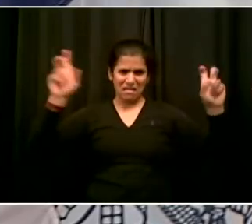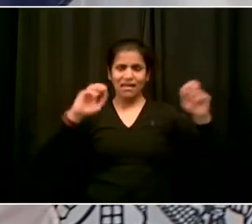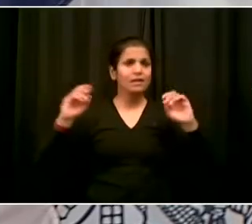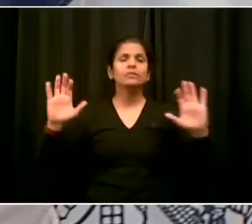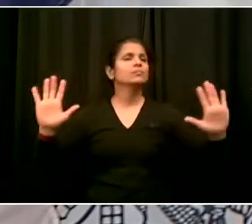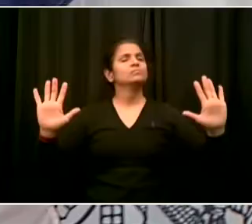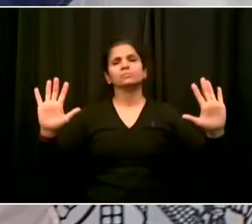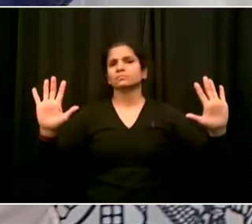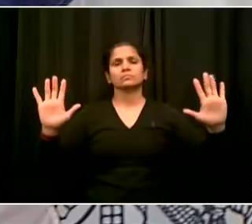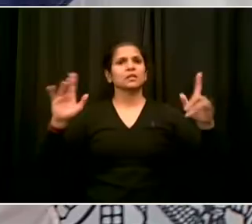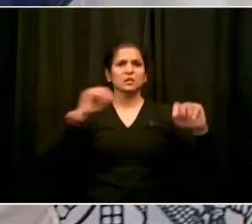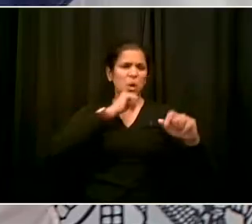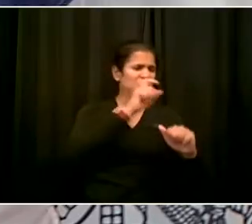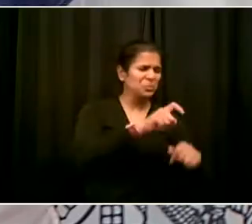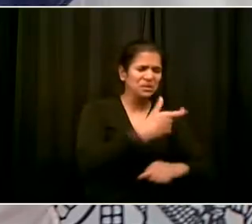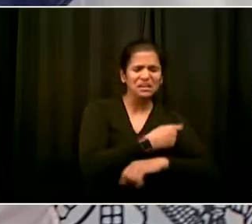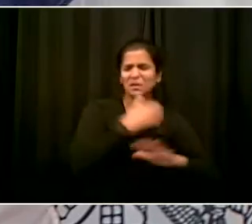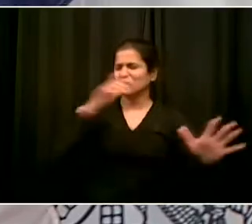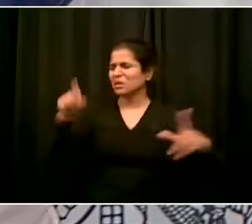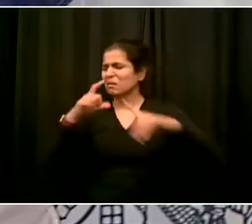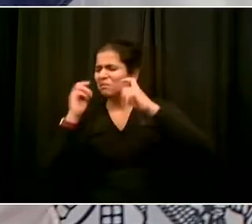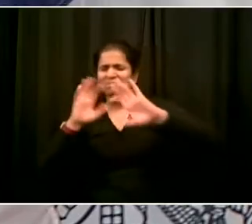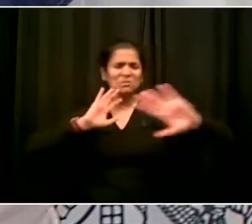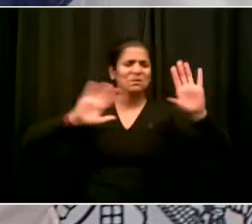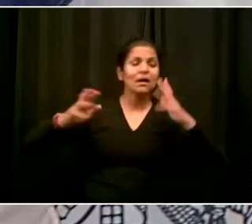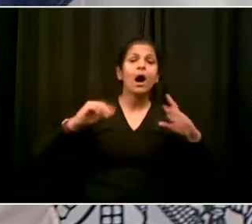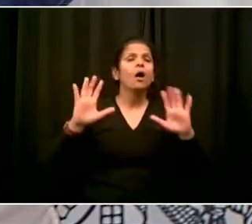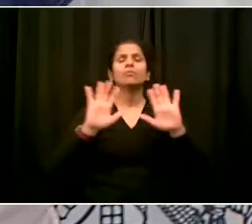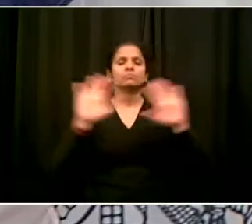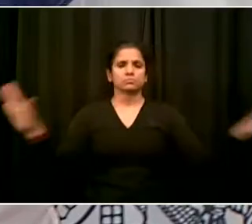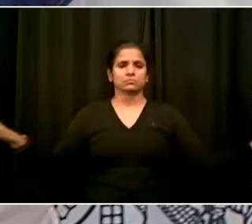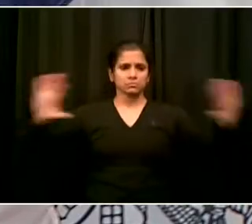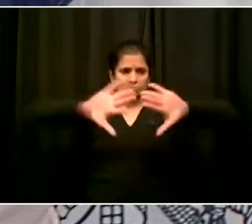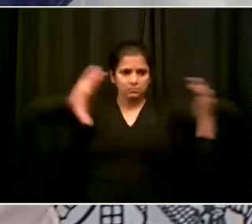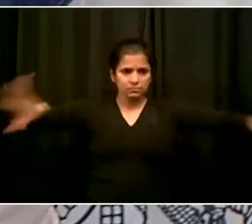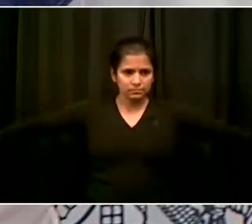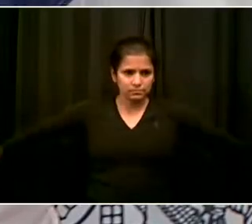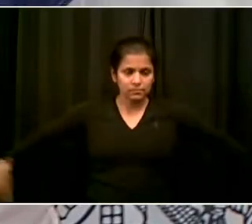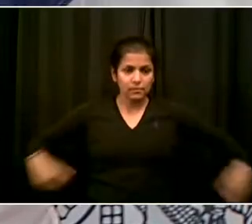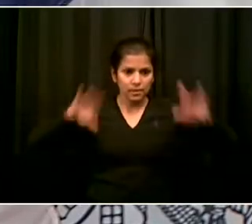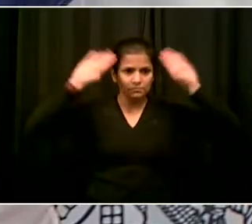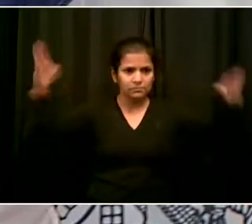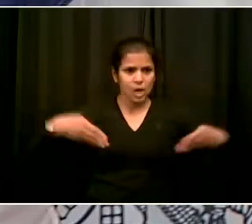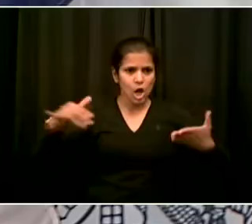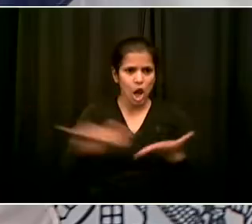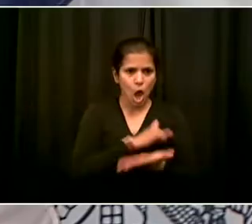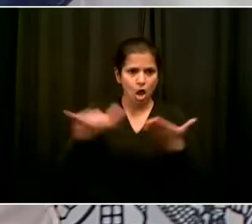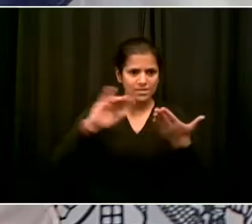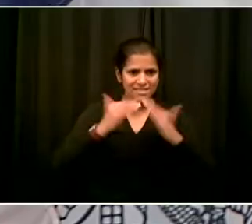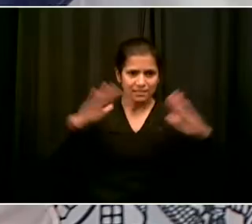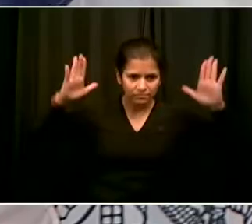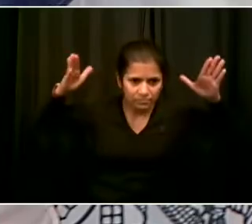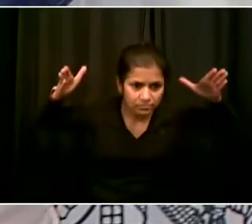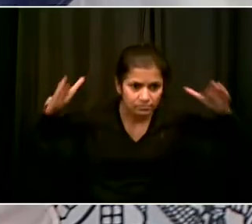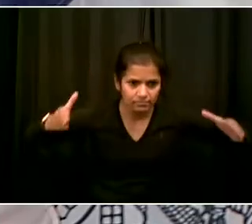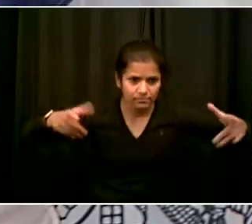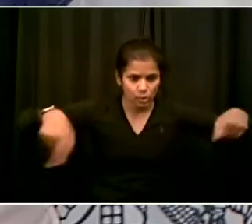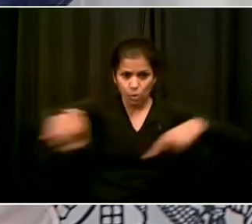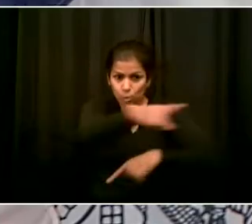BSAOLUTELY CRUCIAL TO ENDING THE CORONAVIRUS CRISIS ONNCE AND FOR